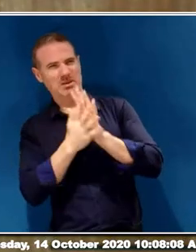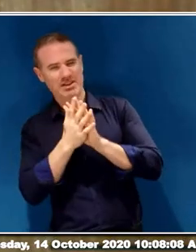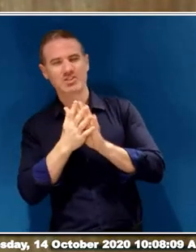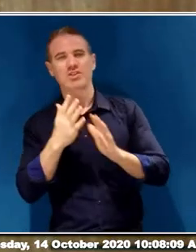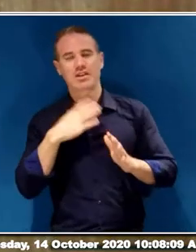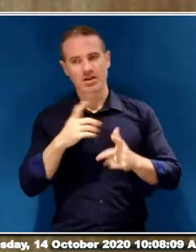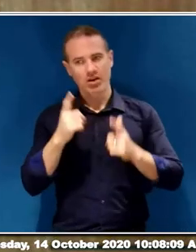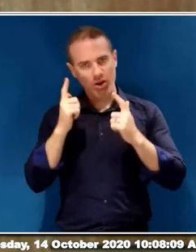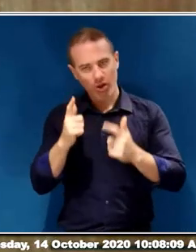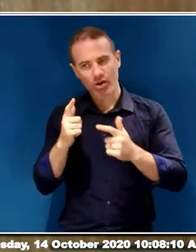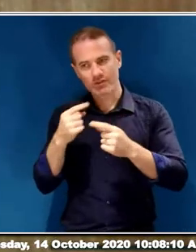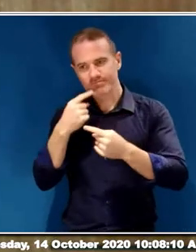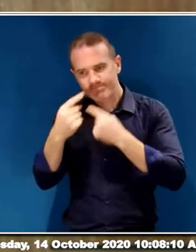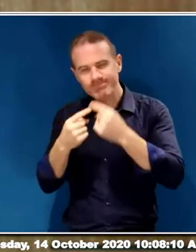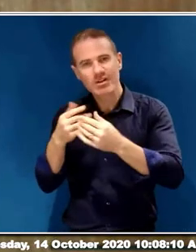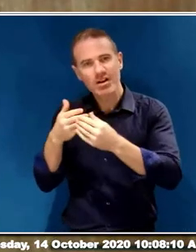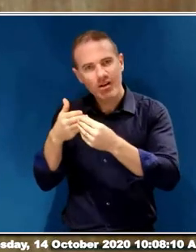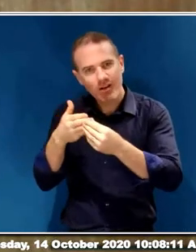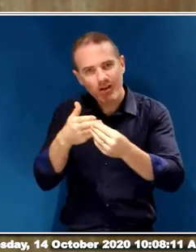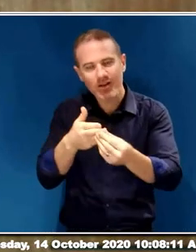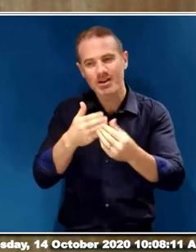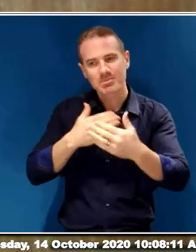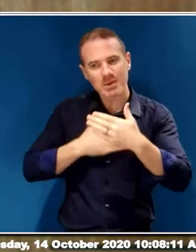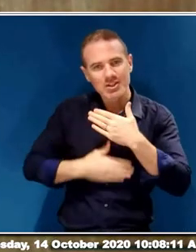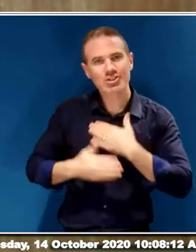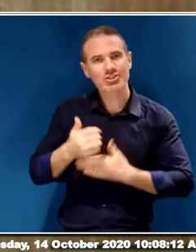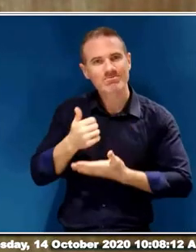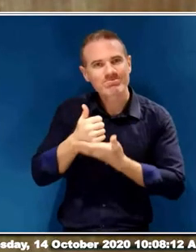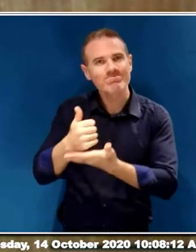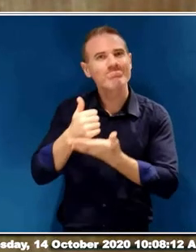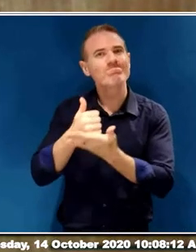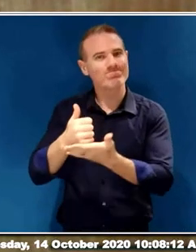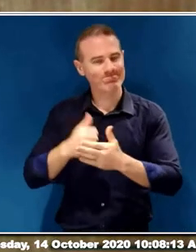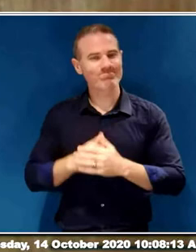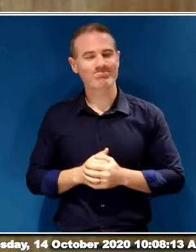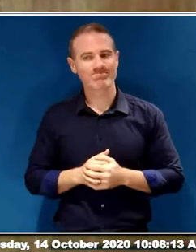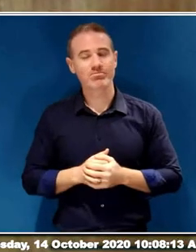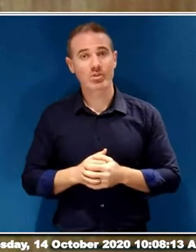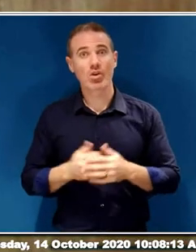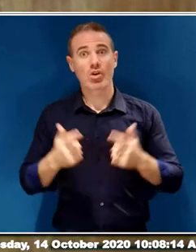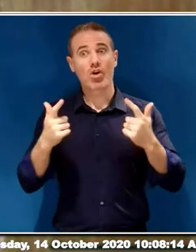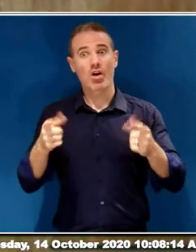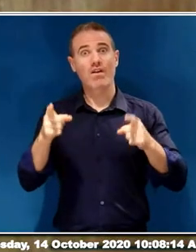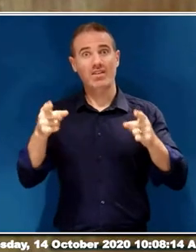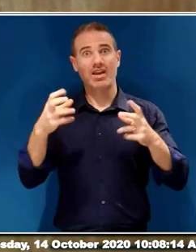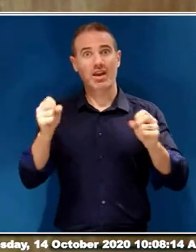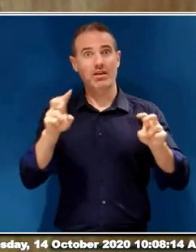He often has sensory overload which can result in being over-stimulated which